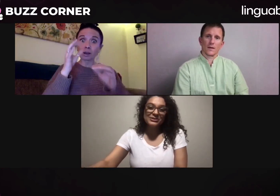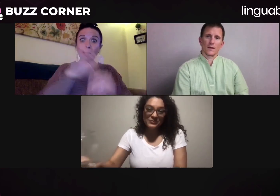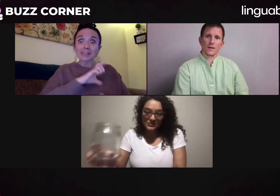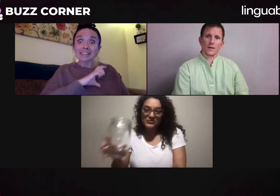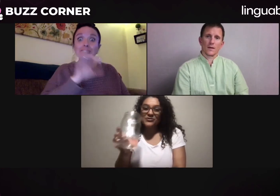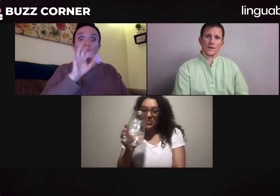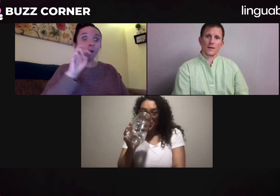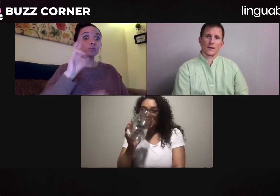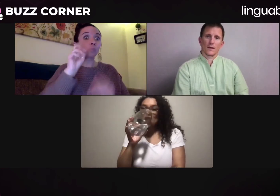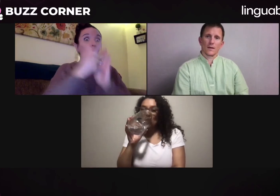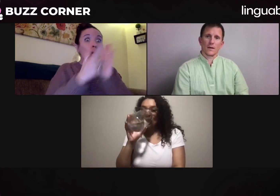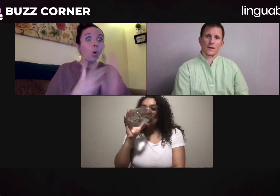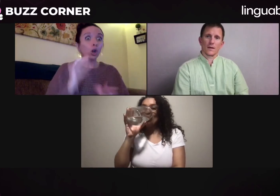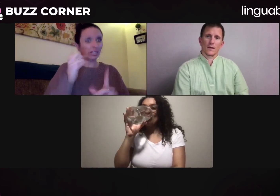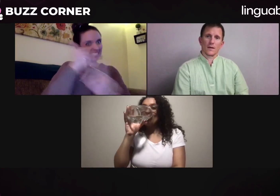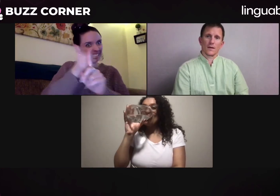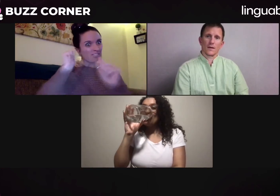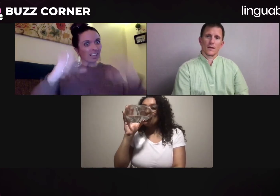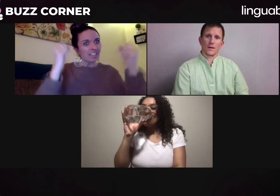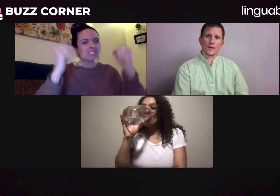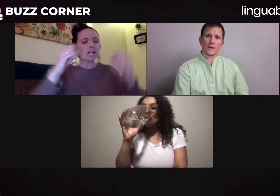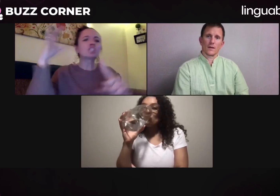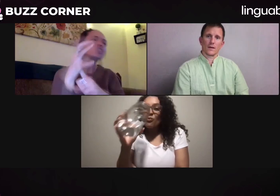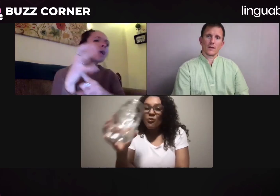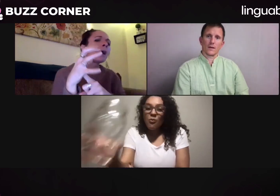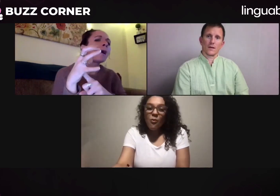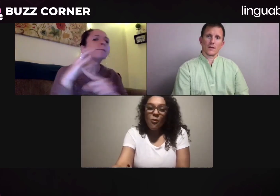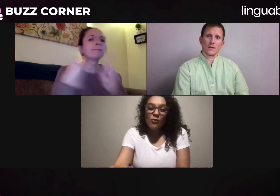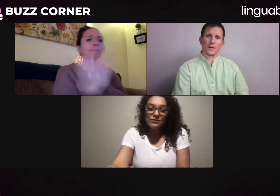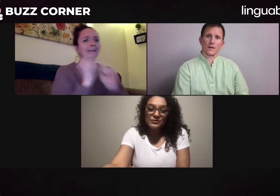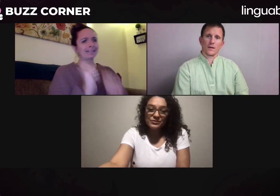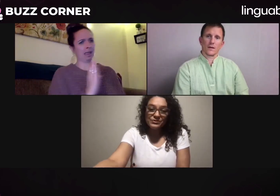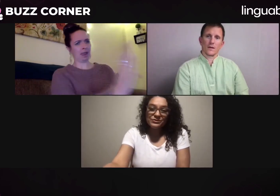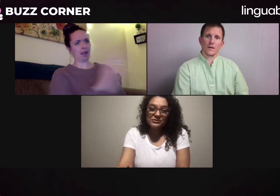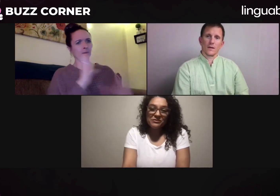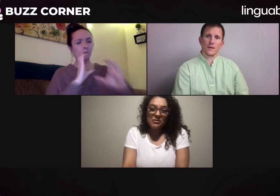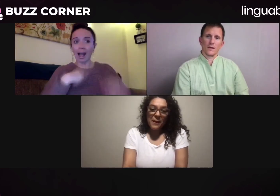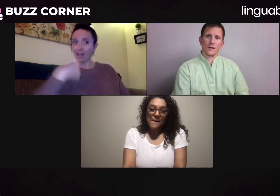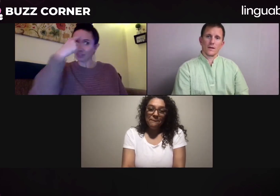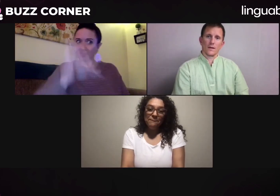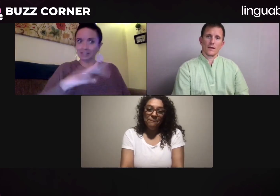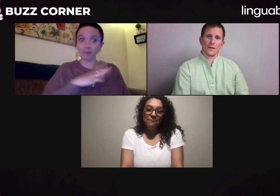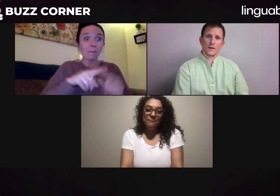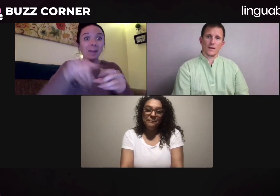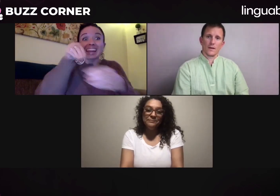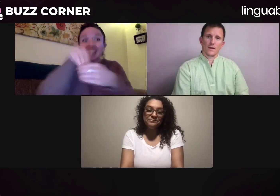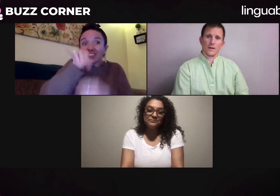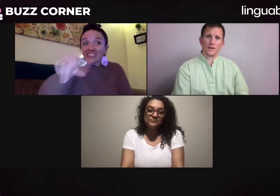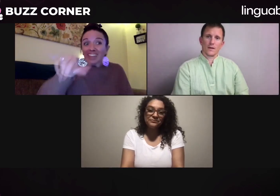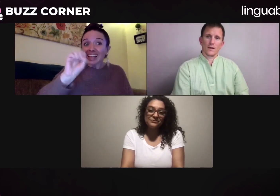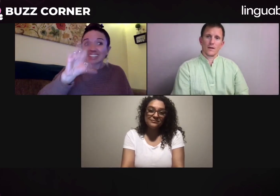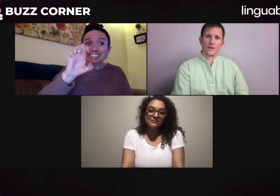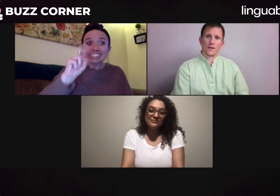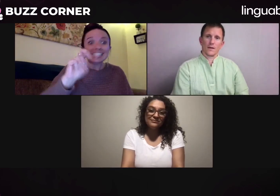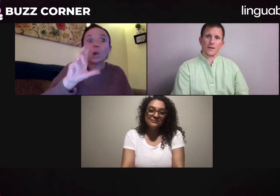But seeing that conveyed on a TV show was a wonderful thing.